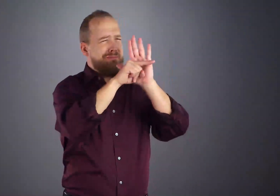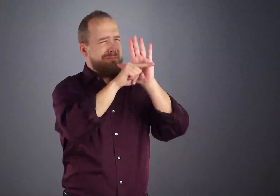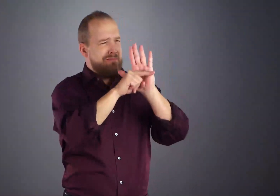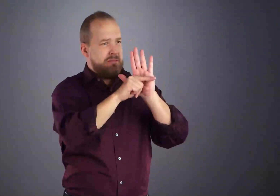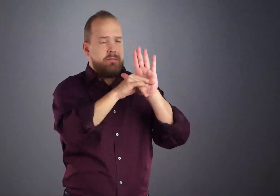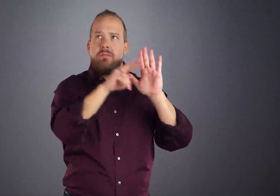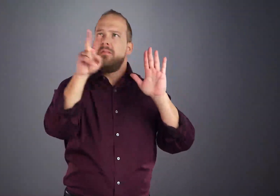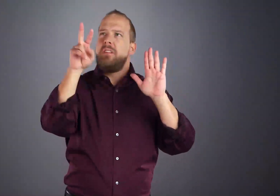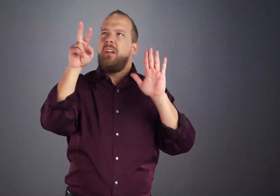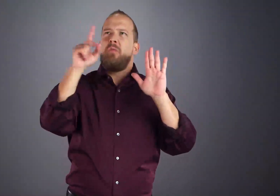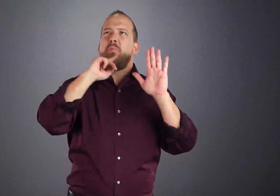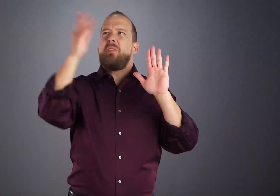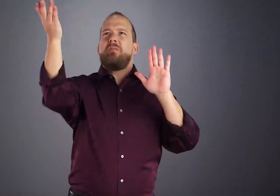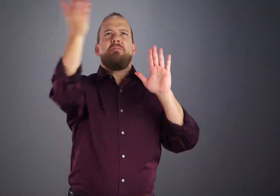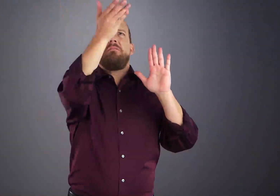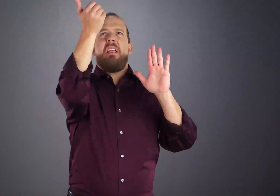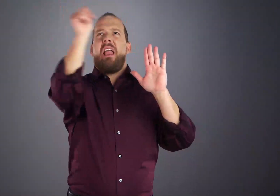I believed.